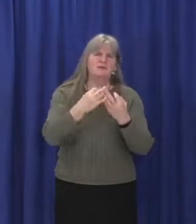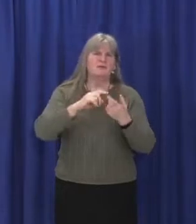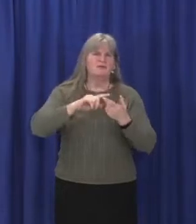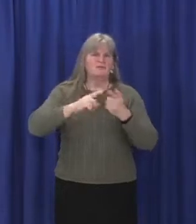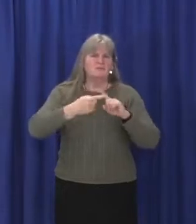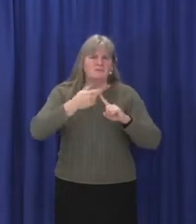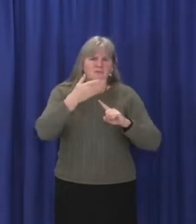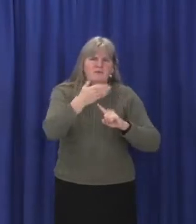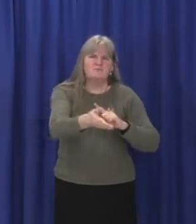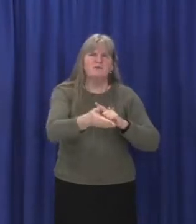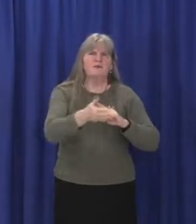of this Yukoner.